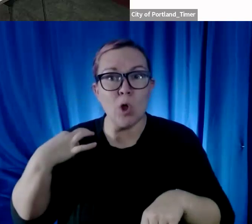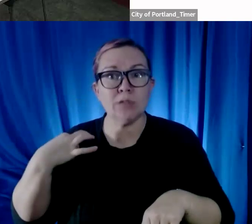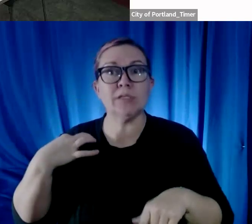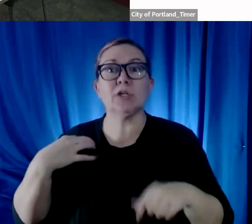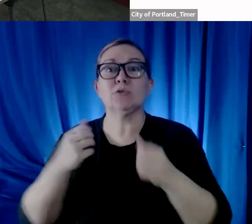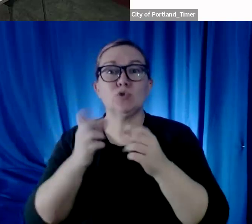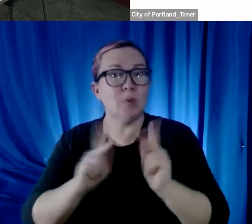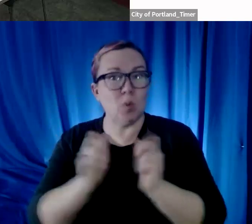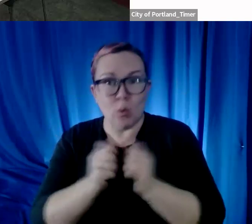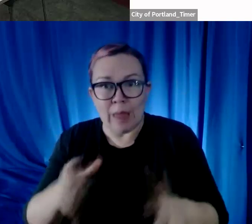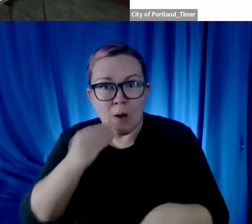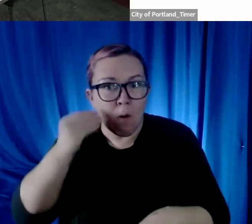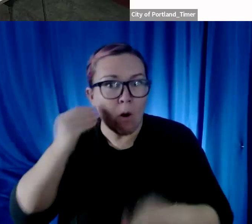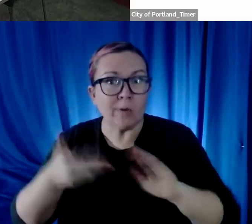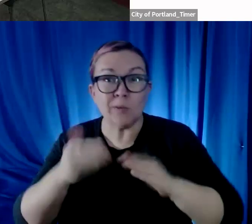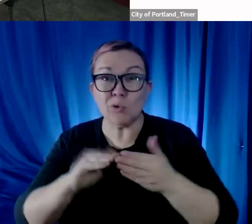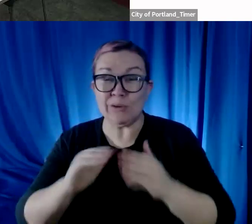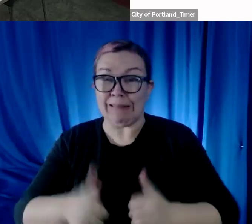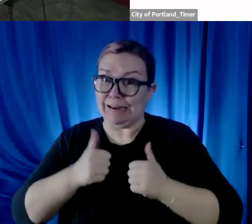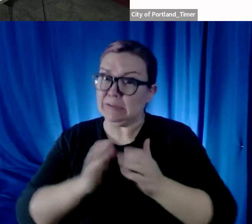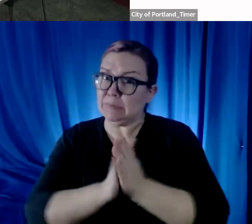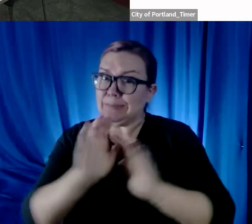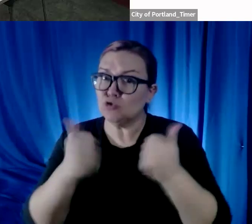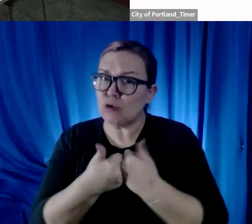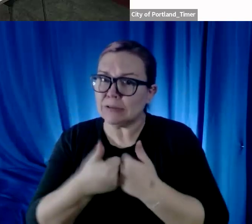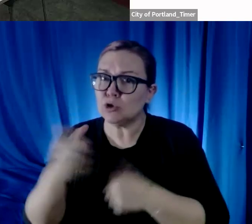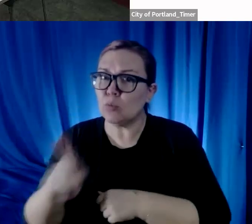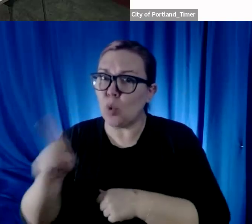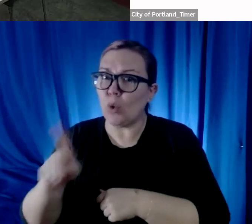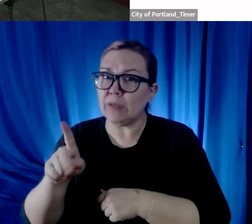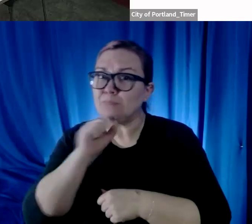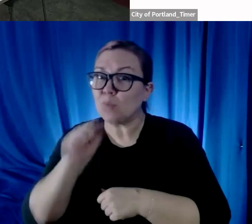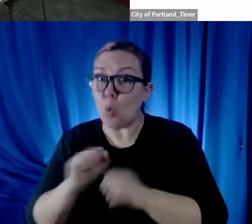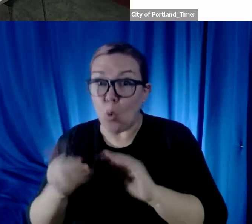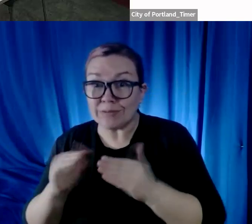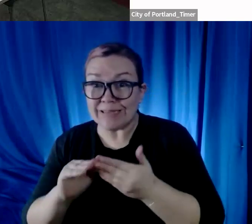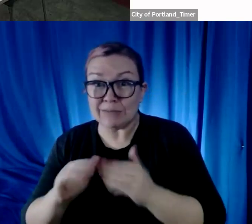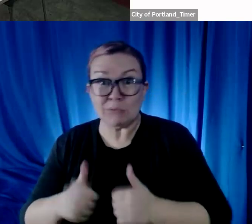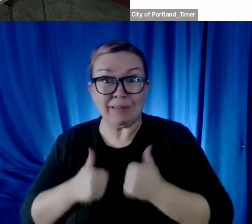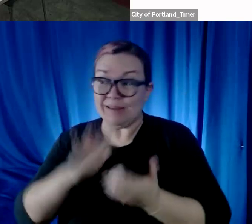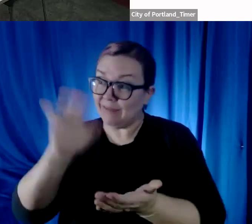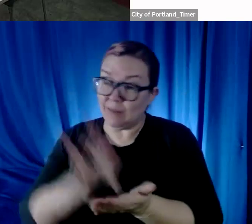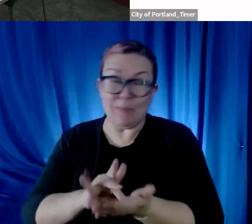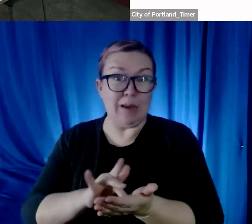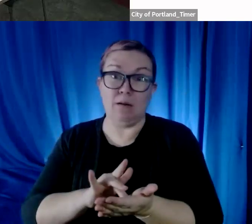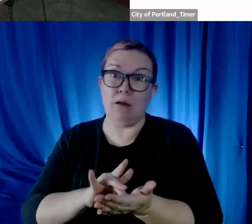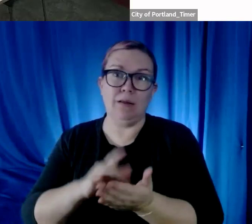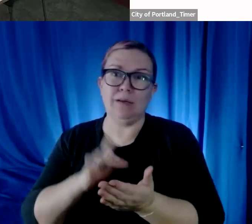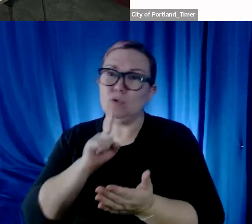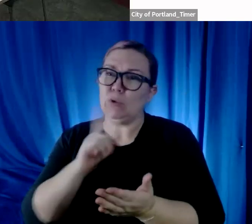Life has become increasingly difficult in Portland. In Old Town, we live in the of an absolute heart-wrenching humanitarian crisis.